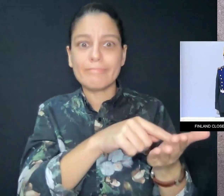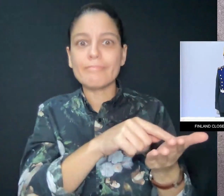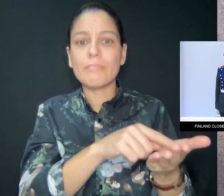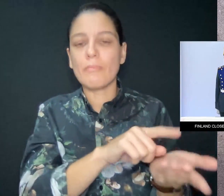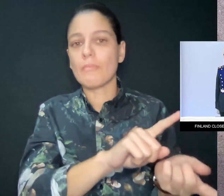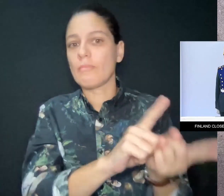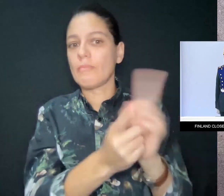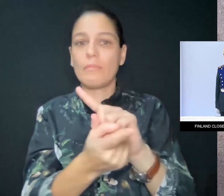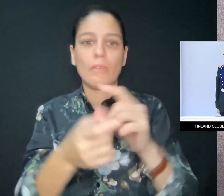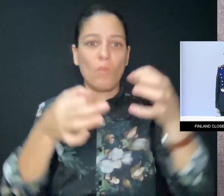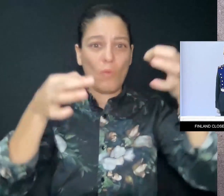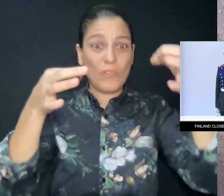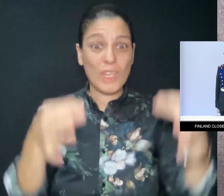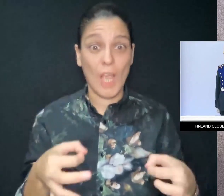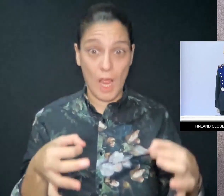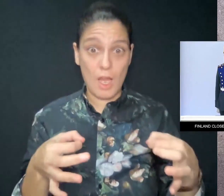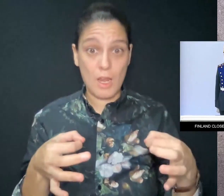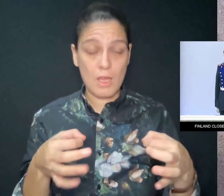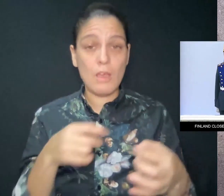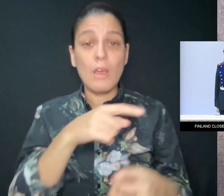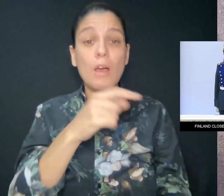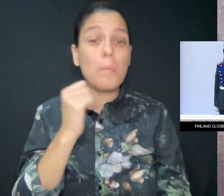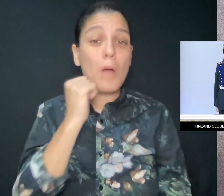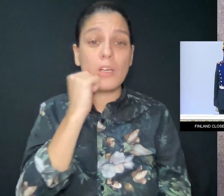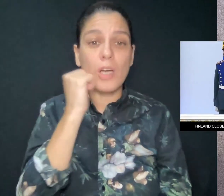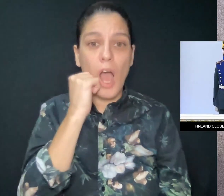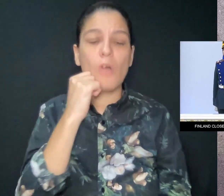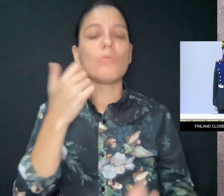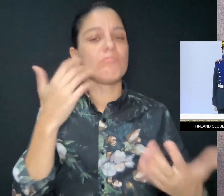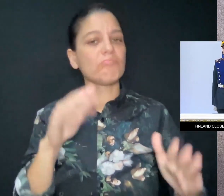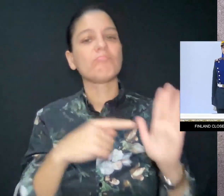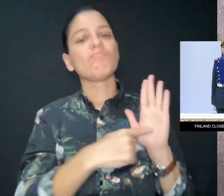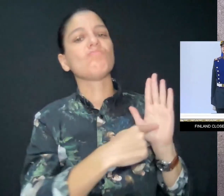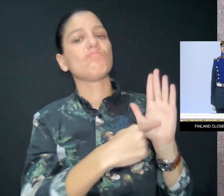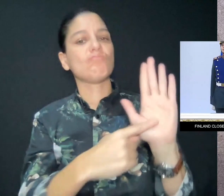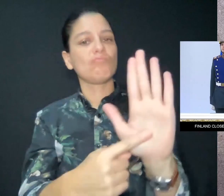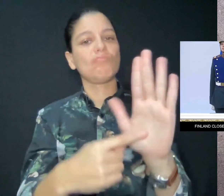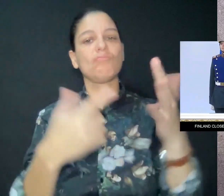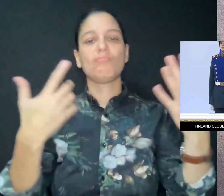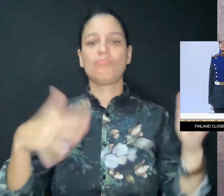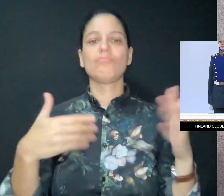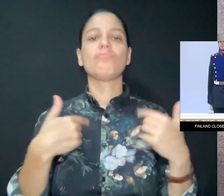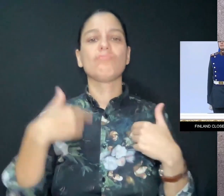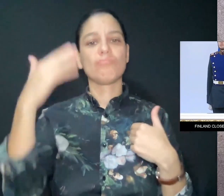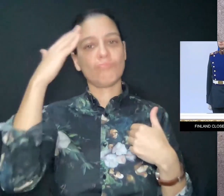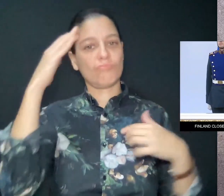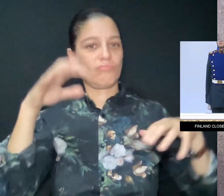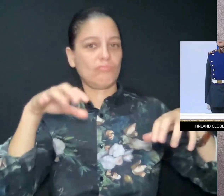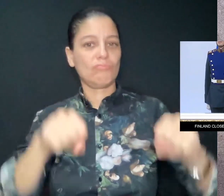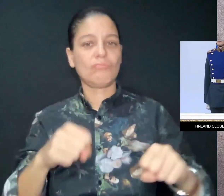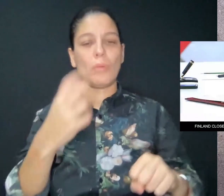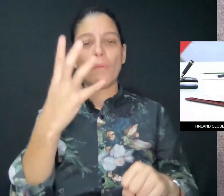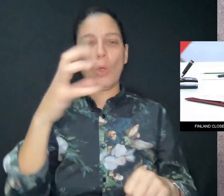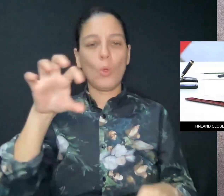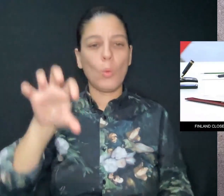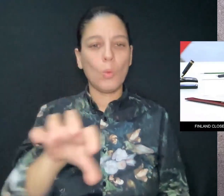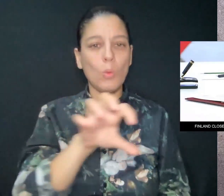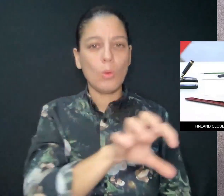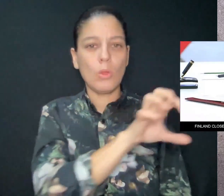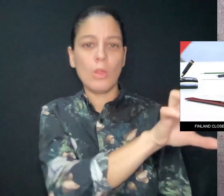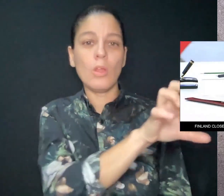once the process is officially complete Moscow will recognize four Ukrainian regions as Russian